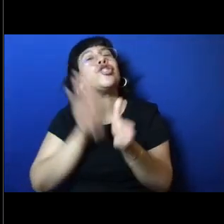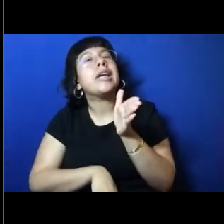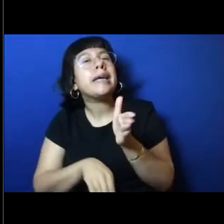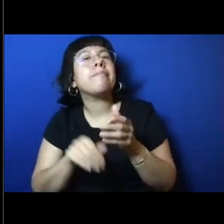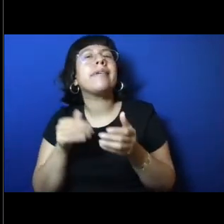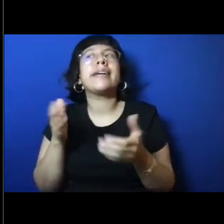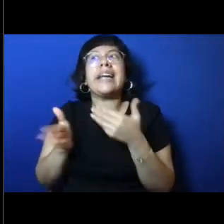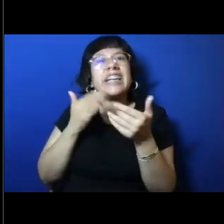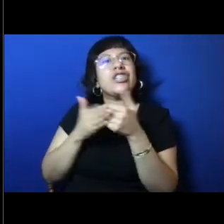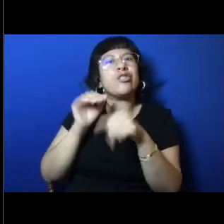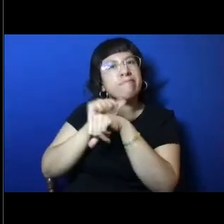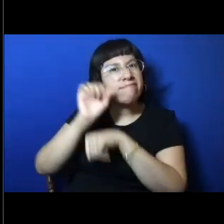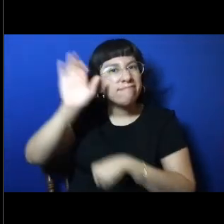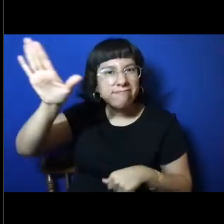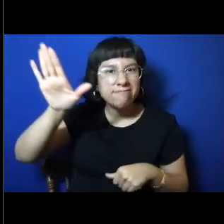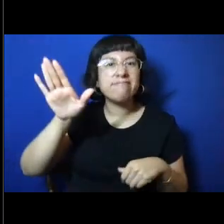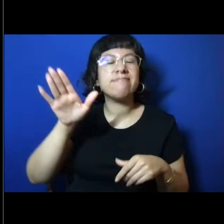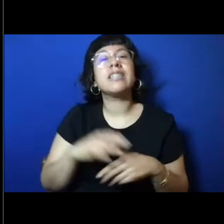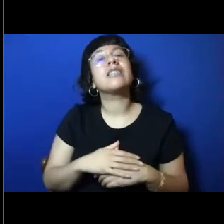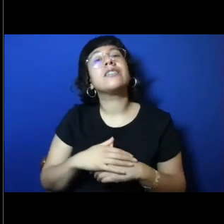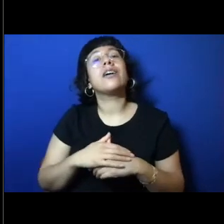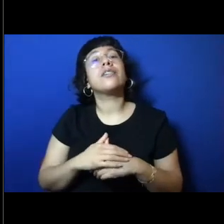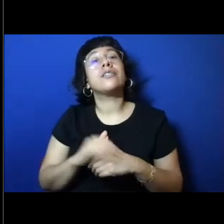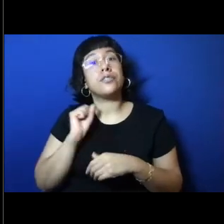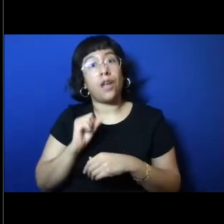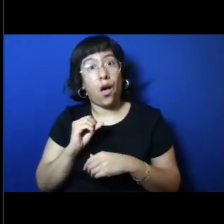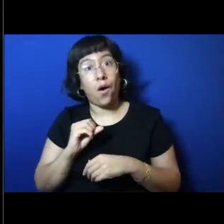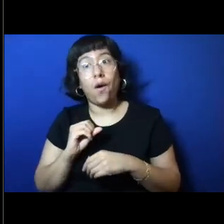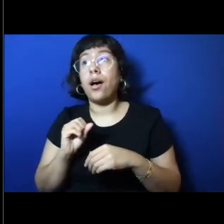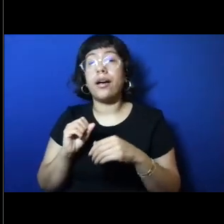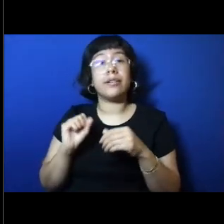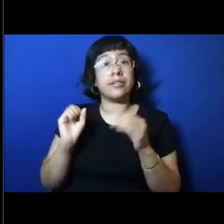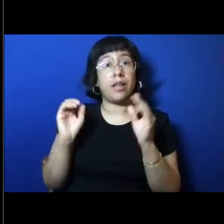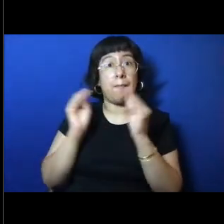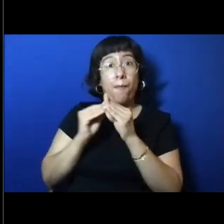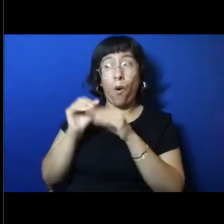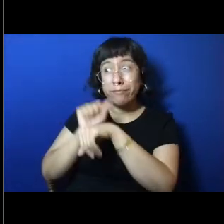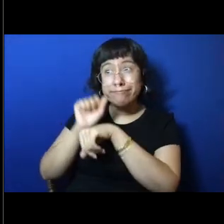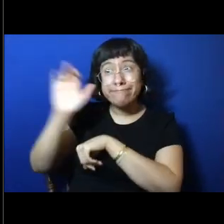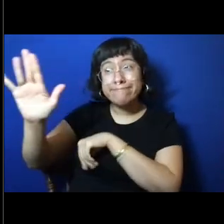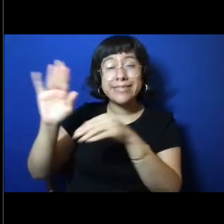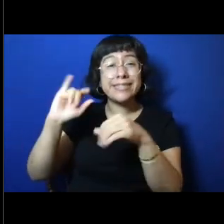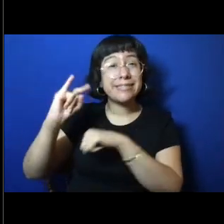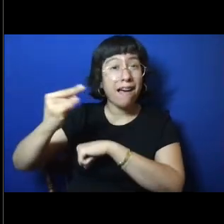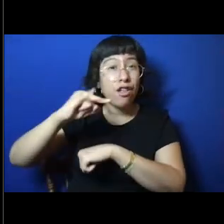the faster we can see things and get the data to the ground. And to go to the question that you just mentioned.